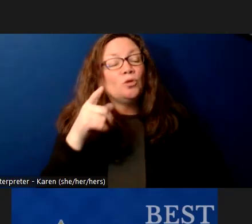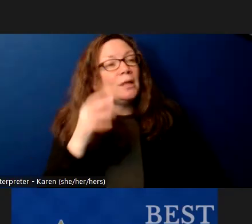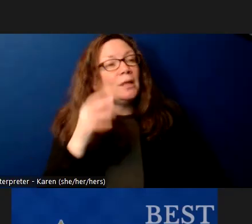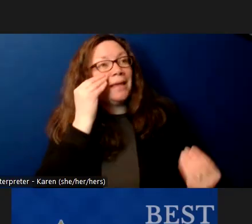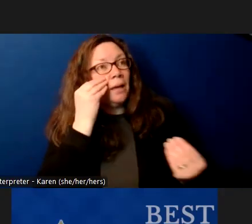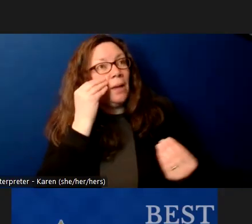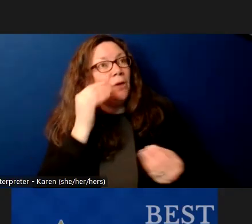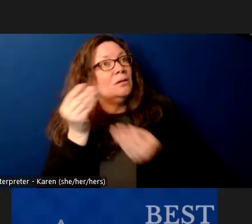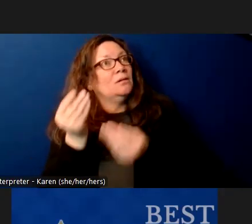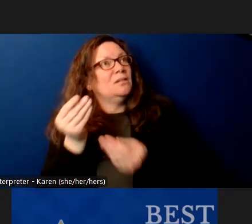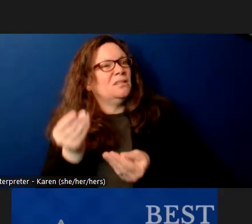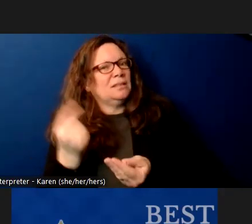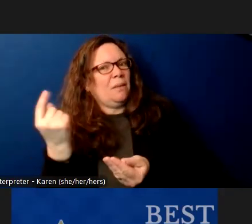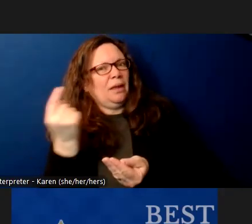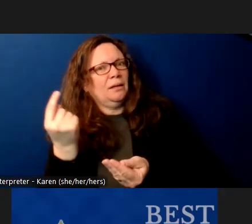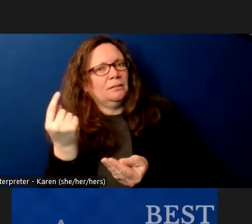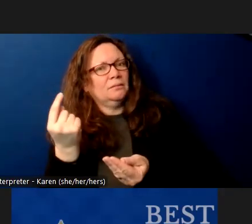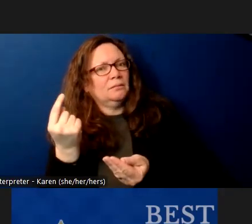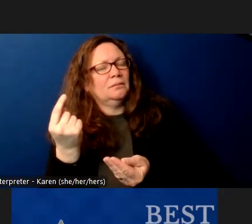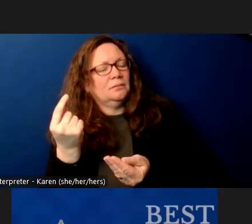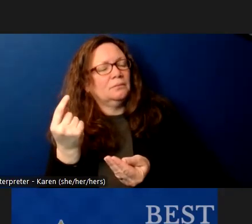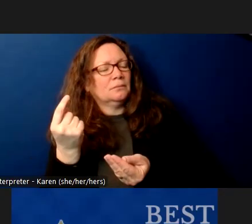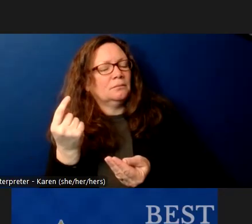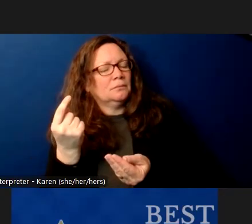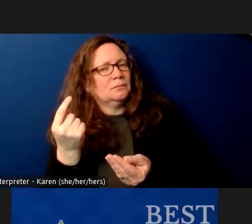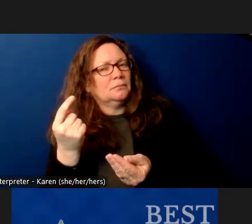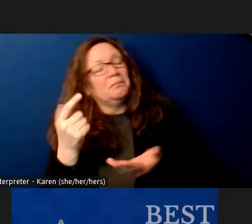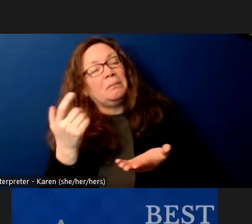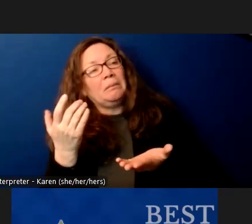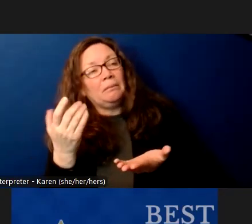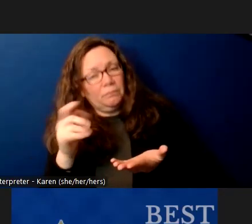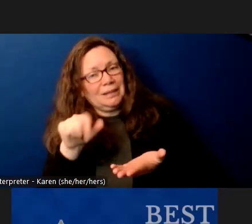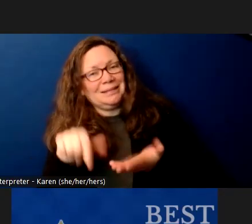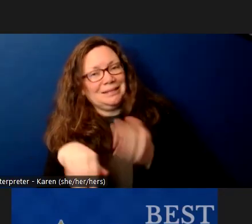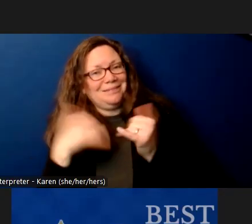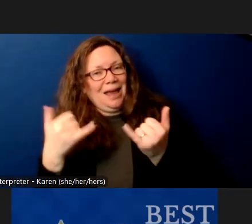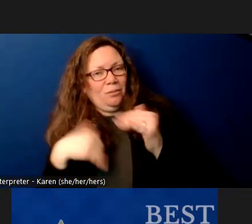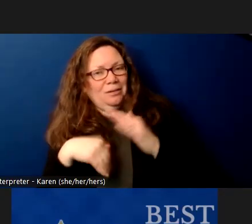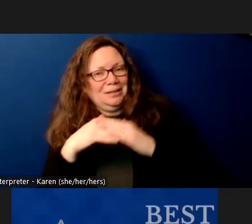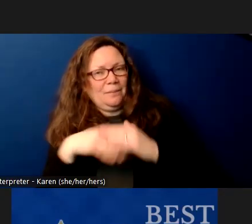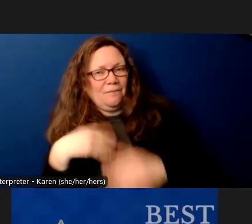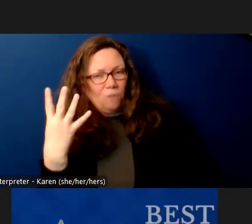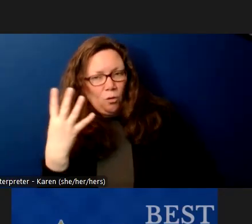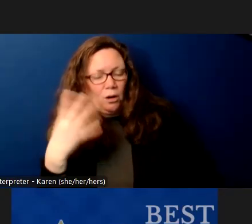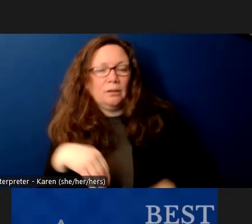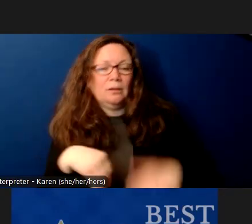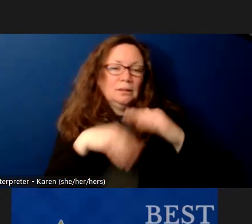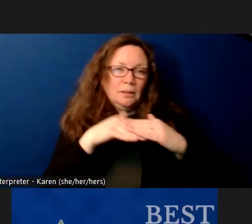This may change as we move forward, but this is officially what is acceptable in mosaic at Go Live for attachments.